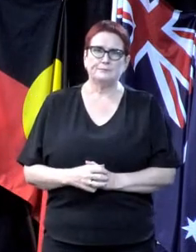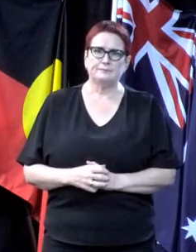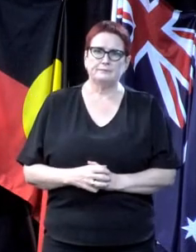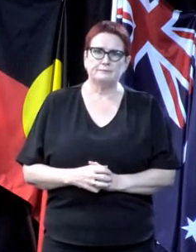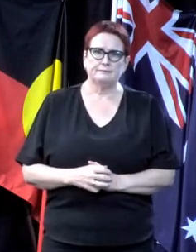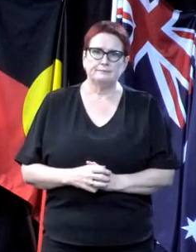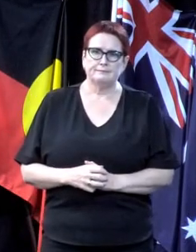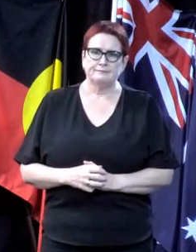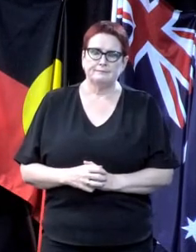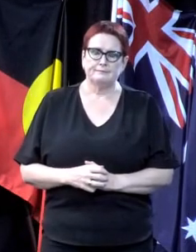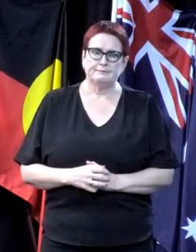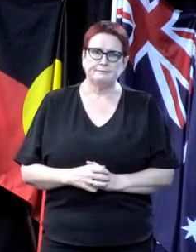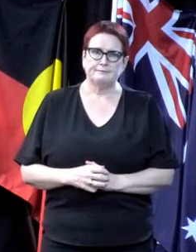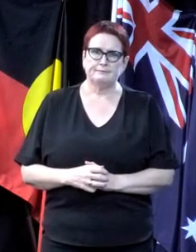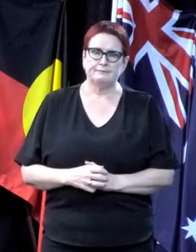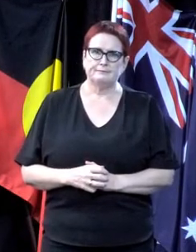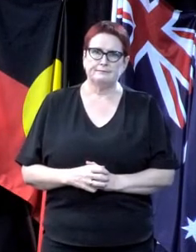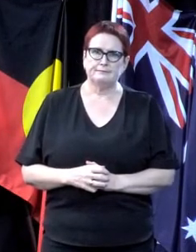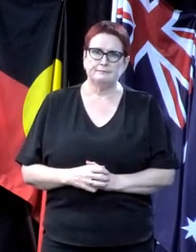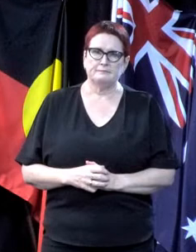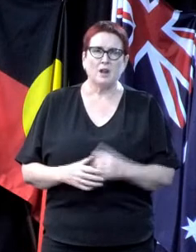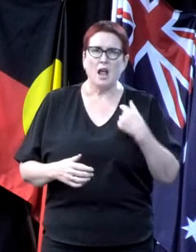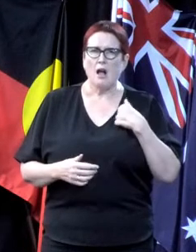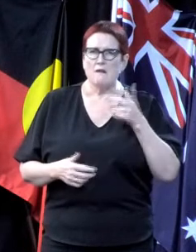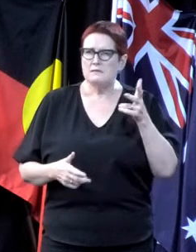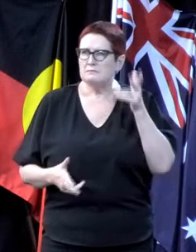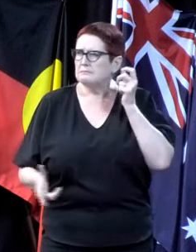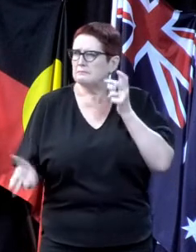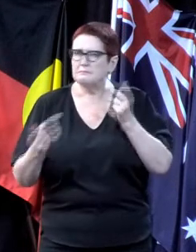For me has shown that a bad experience of school